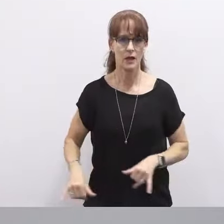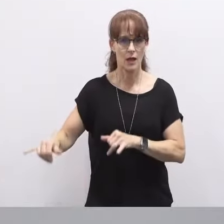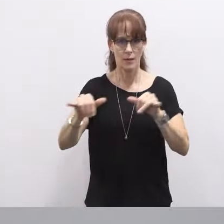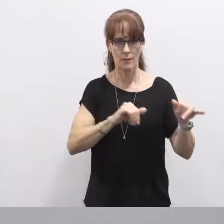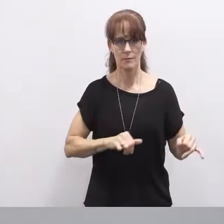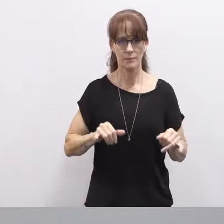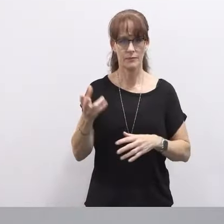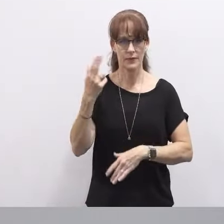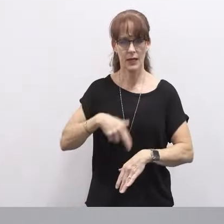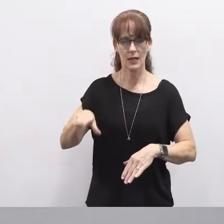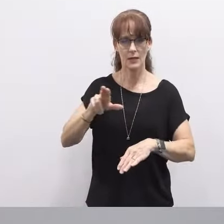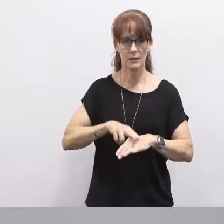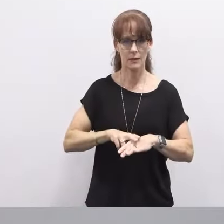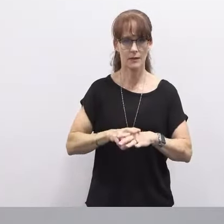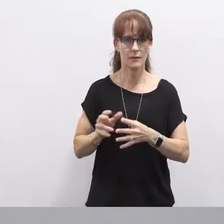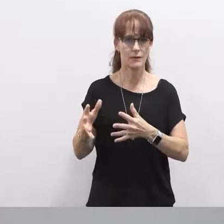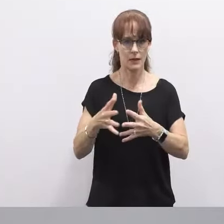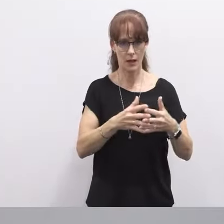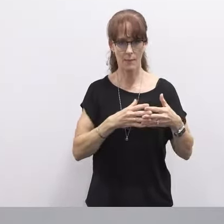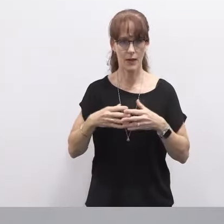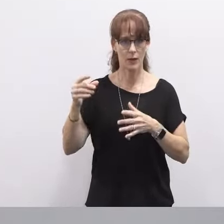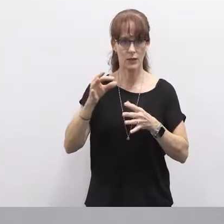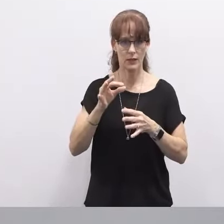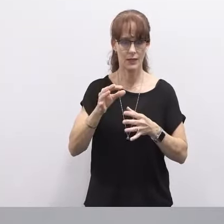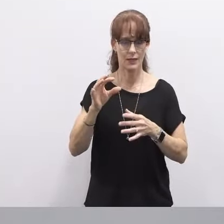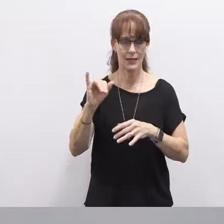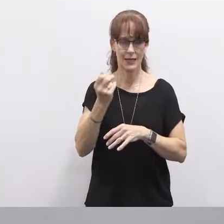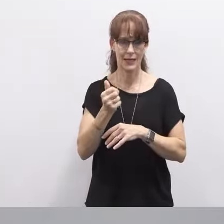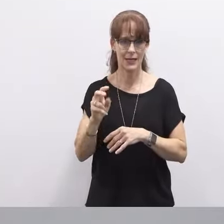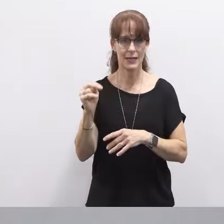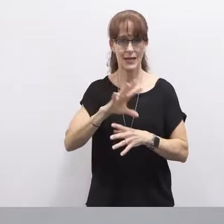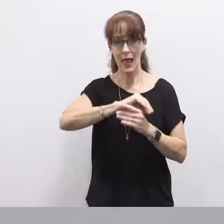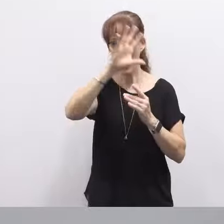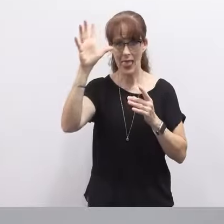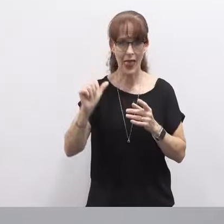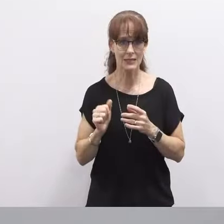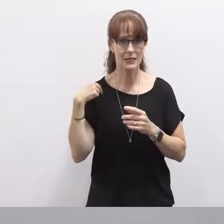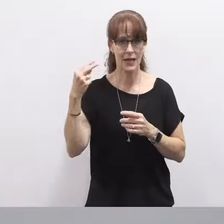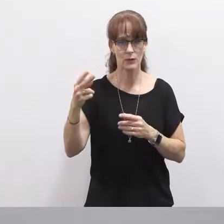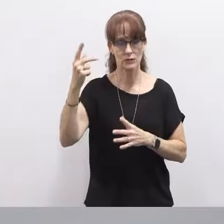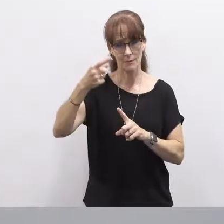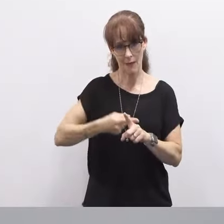National American Indian and Alaska Native Heritage Month. The month is a time for us to celebrate